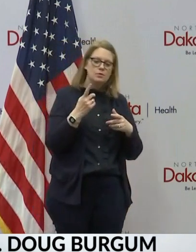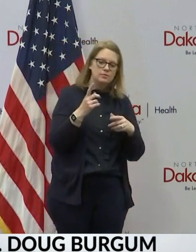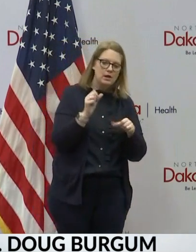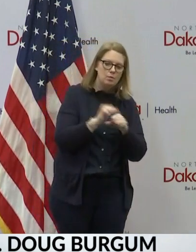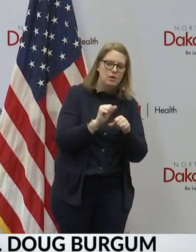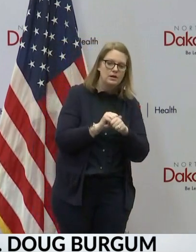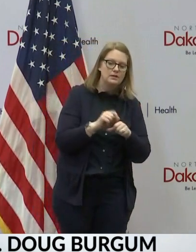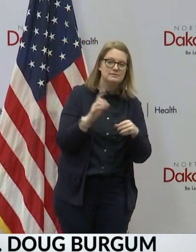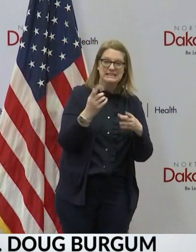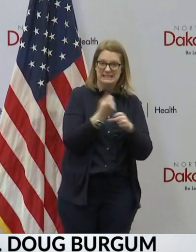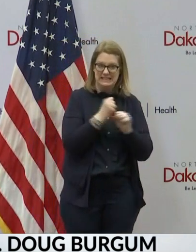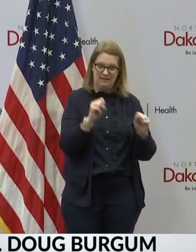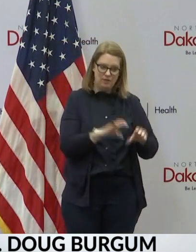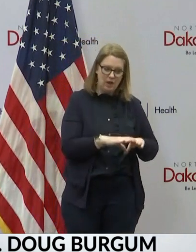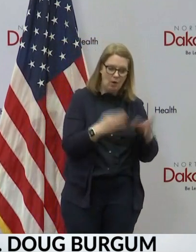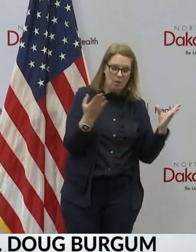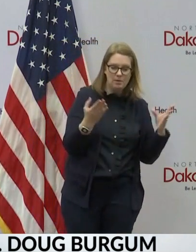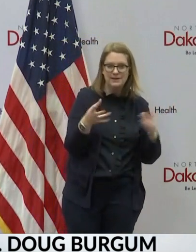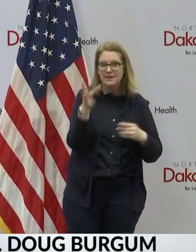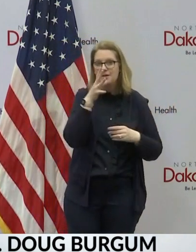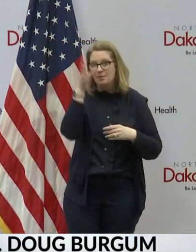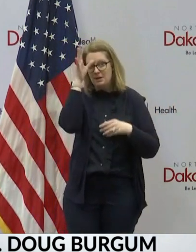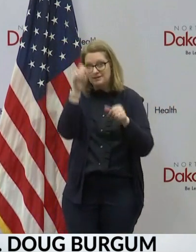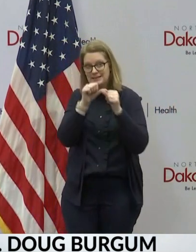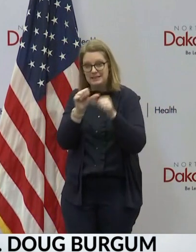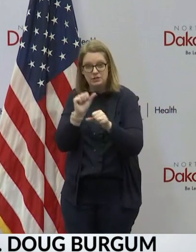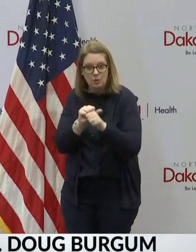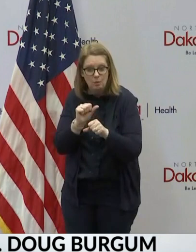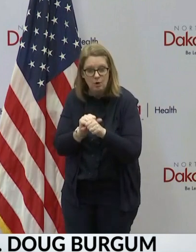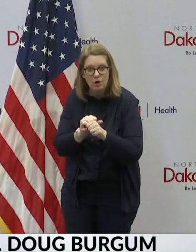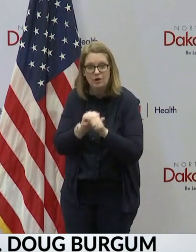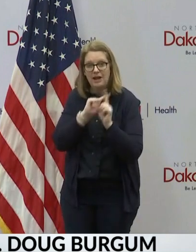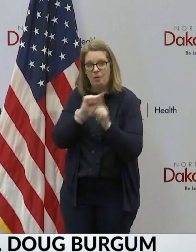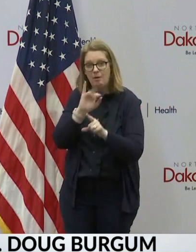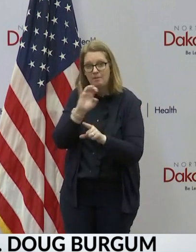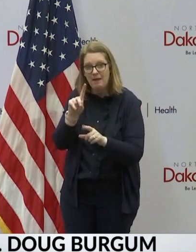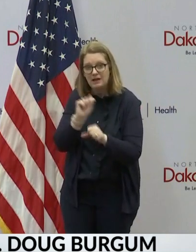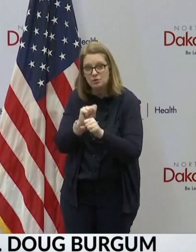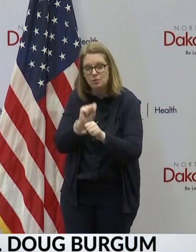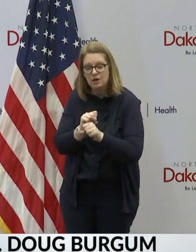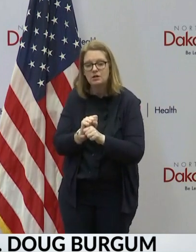NORTH DAKOTA CHILD CARE RESTART, THE BUSINESSES AND EMPLOYERS ARE TAKING STEPS TO SAFELY REOPEN,